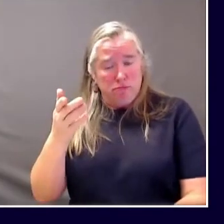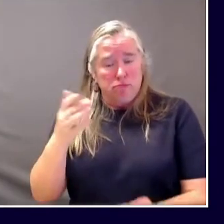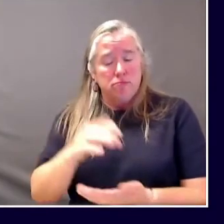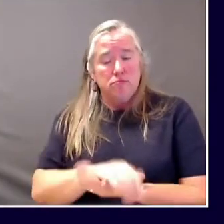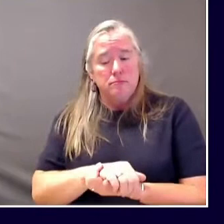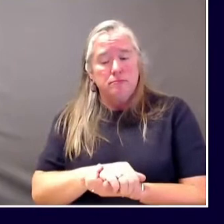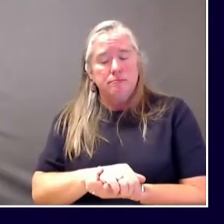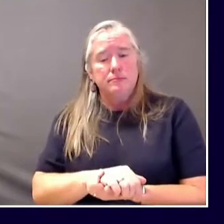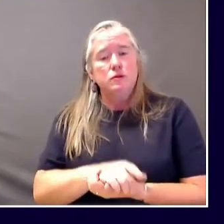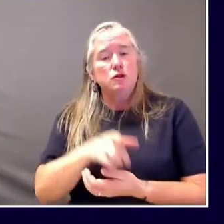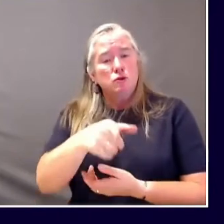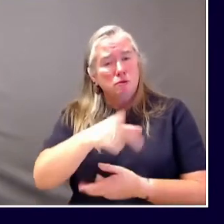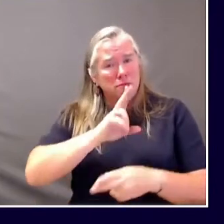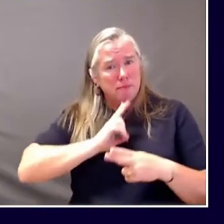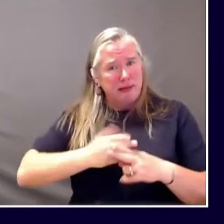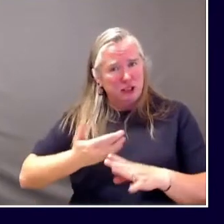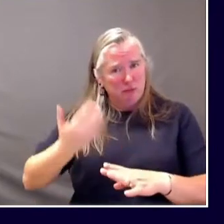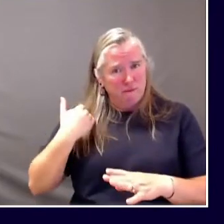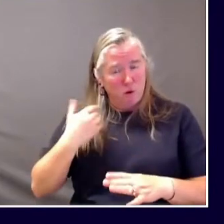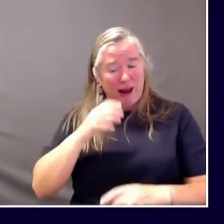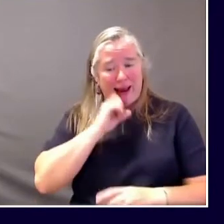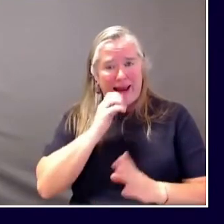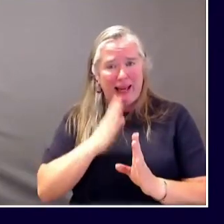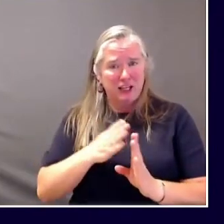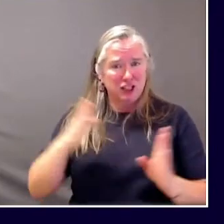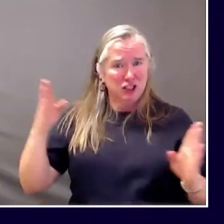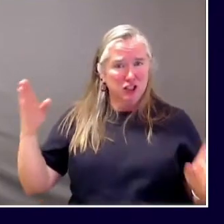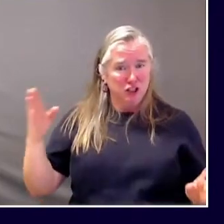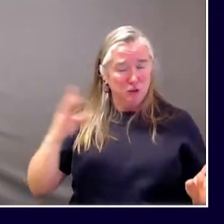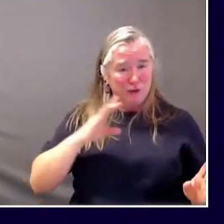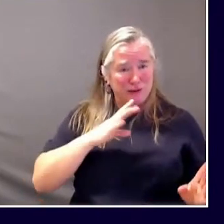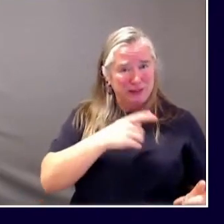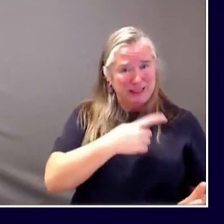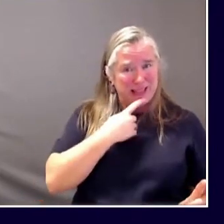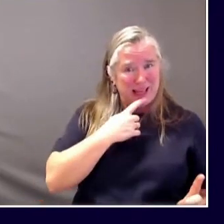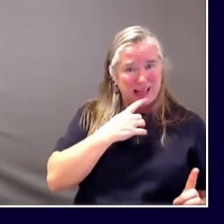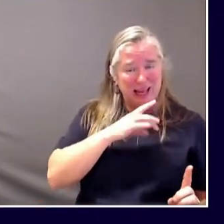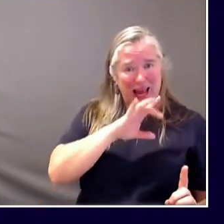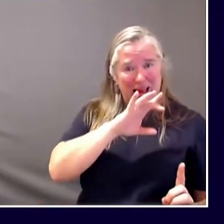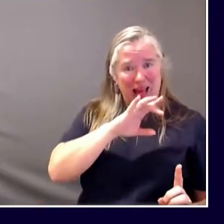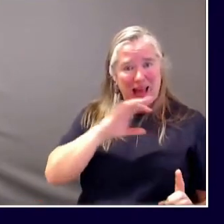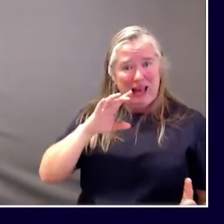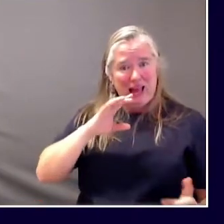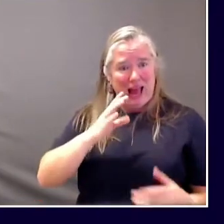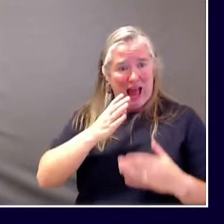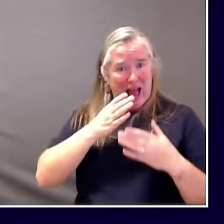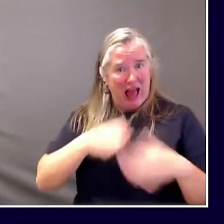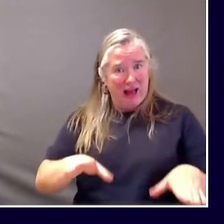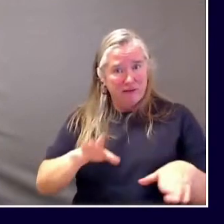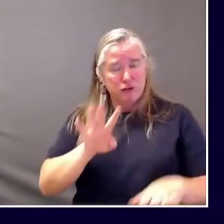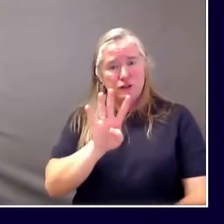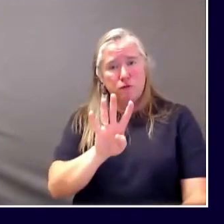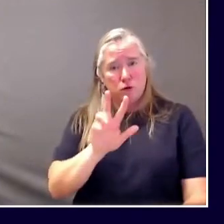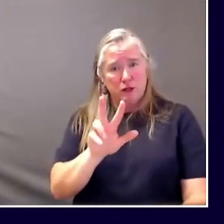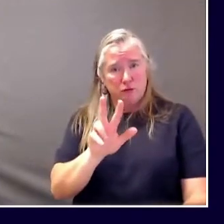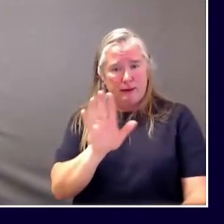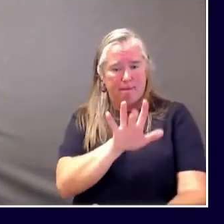diagnosed with Kobe and I think